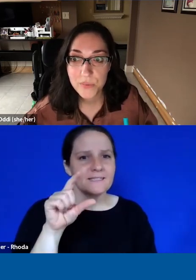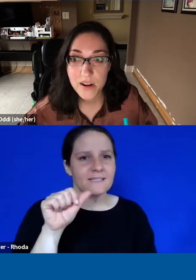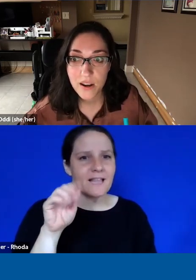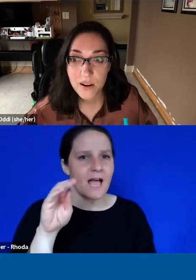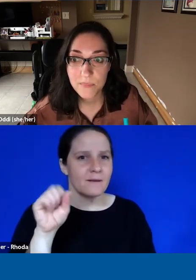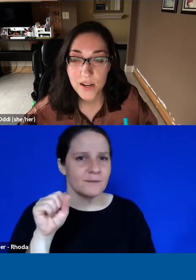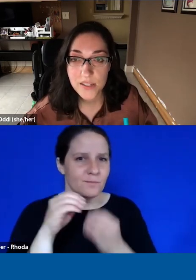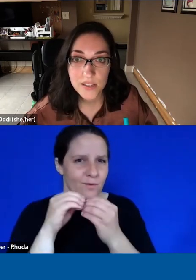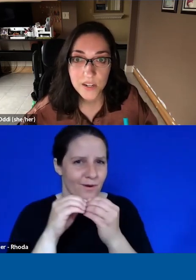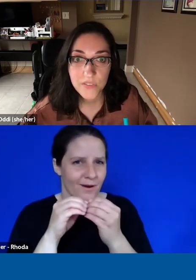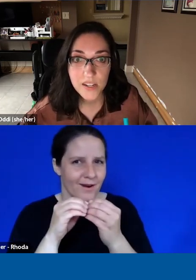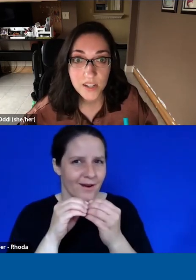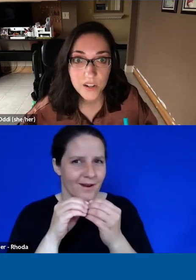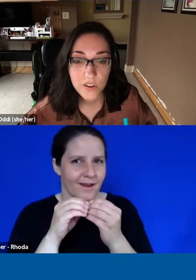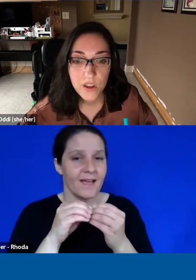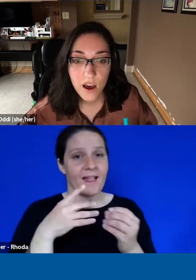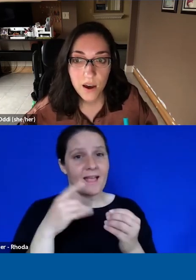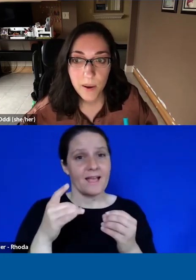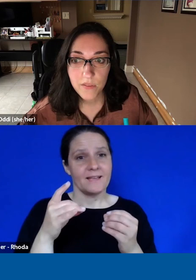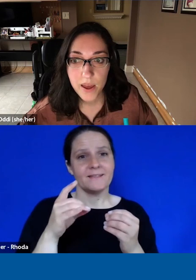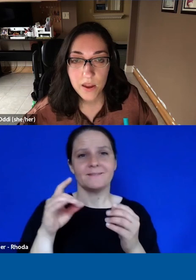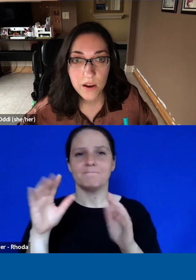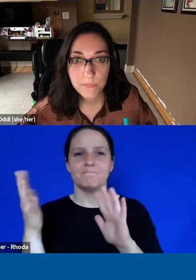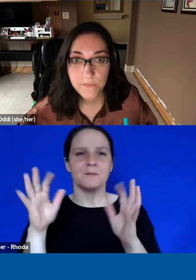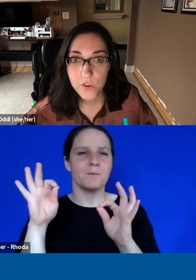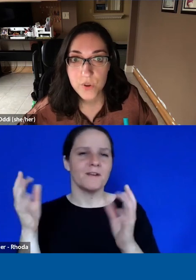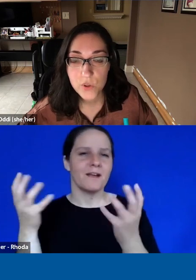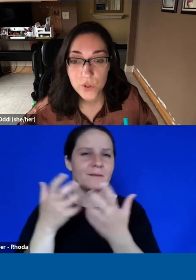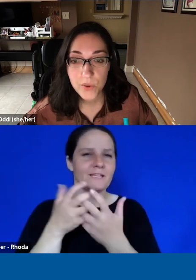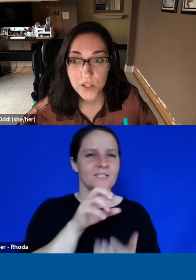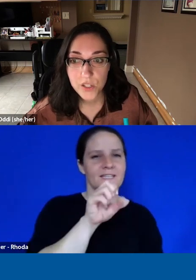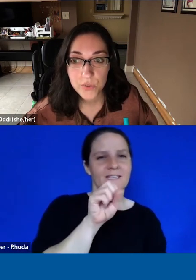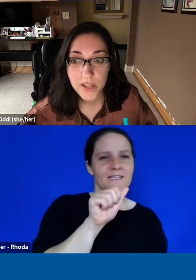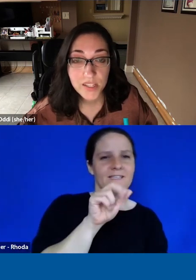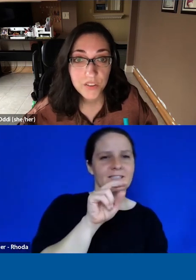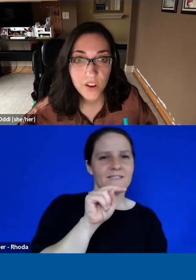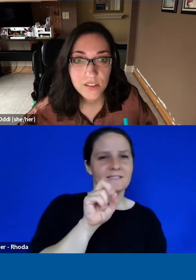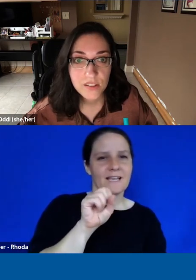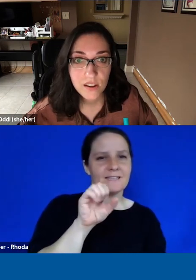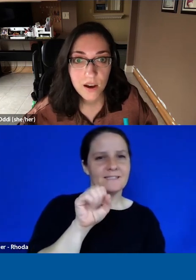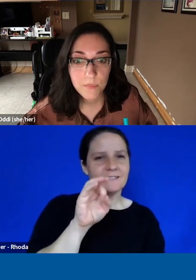between sans serif and a serif. I've met few users who actually do like serif fonts